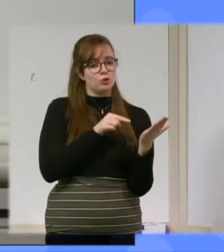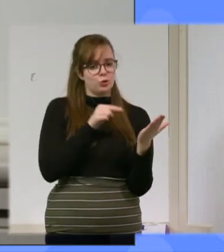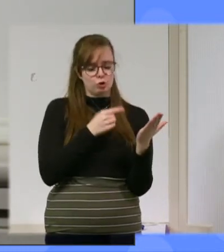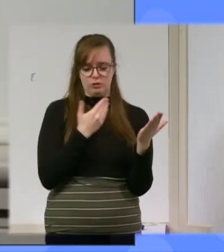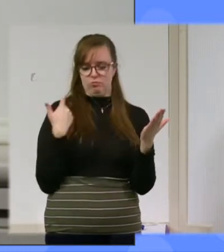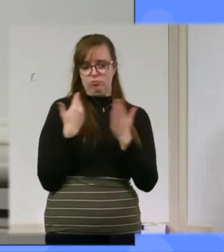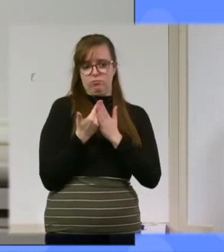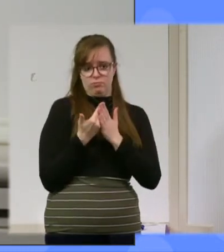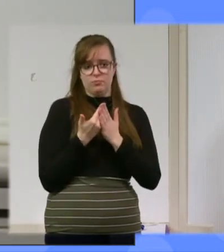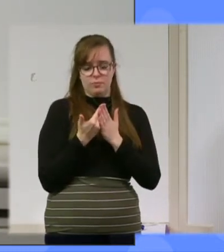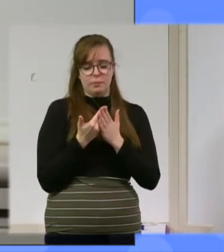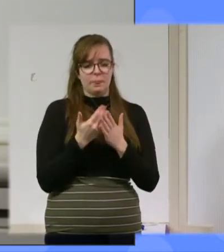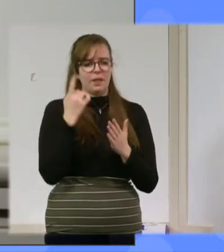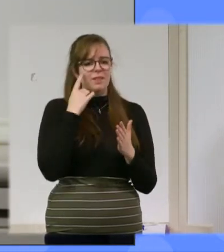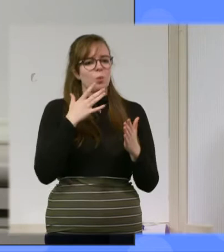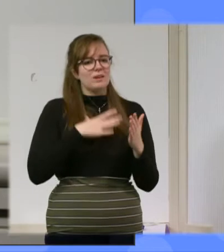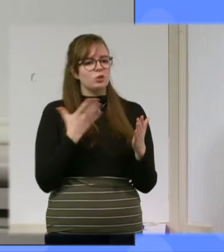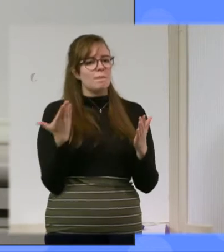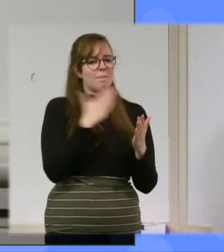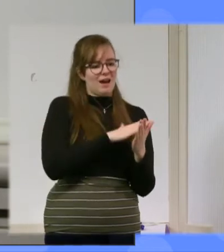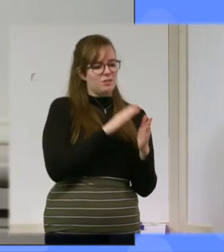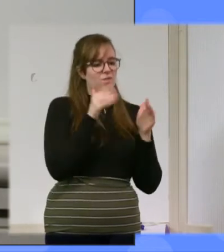years and I think we need to get back to that stage when we actually really start